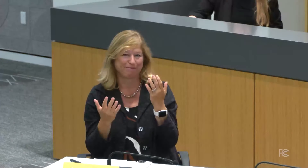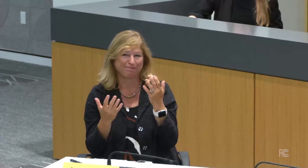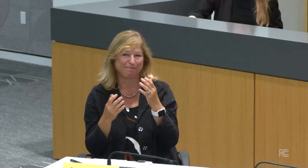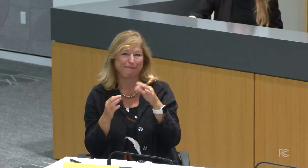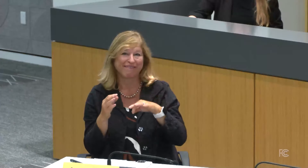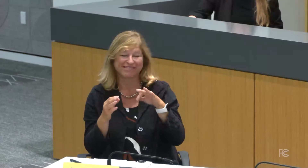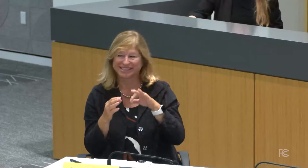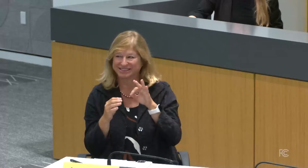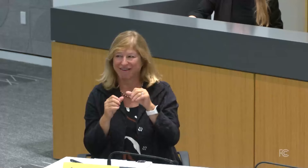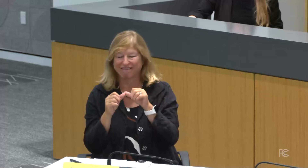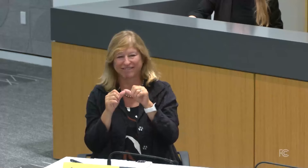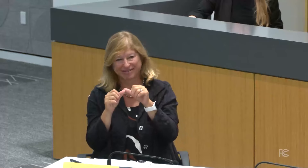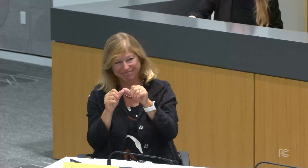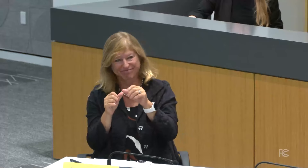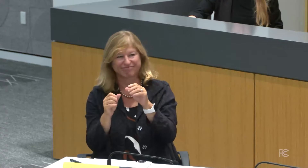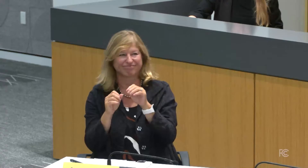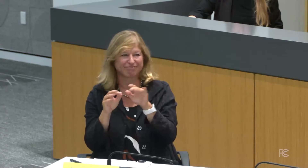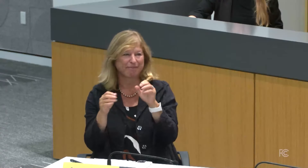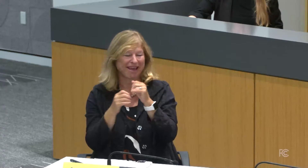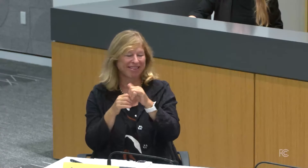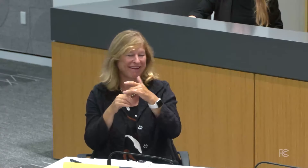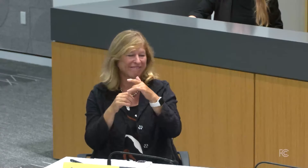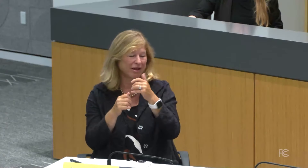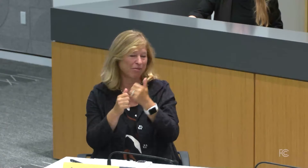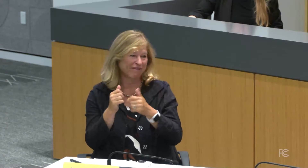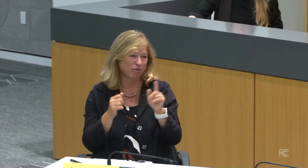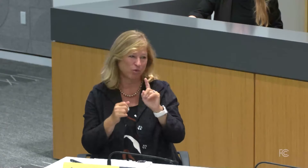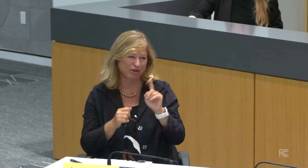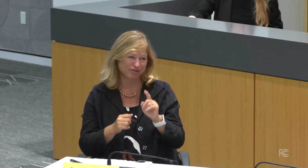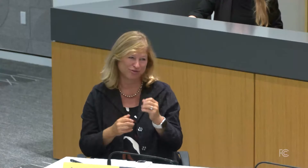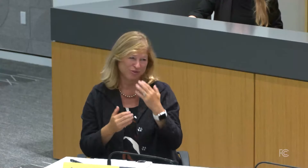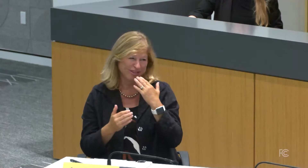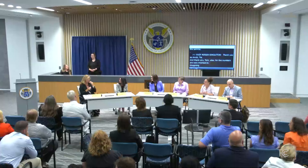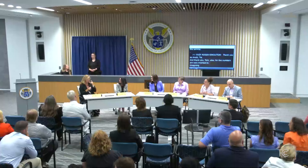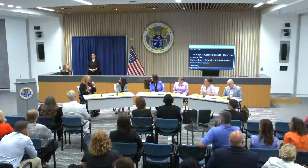SUZY ROSEN SINGLETON: THANK YOU SO MUCH, TIA. AND THANK YOU, TOM, ALSO,